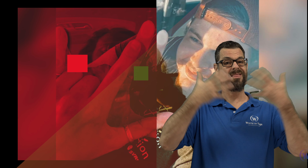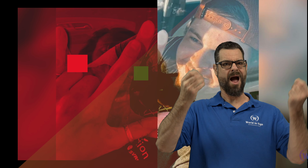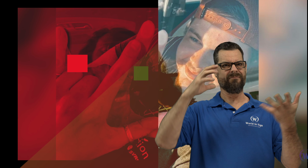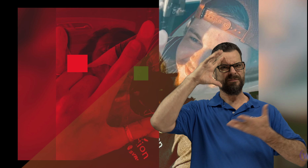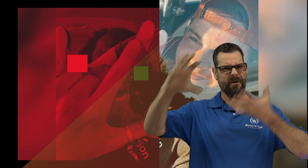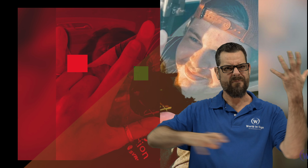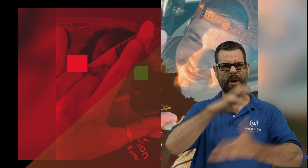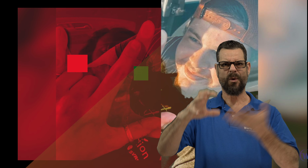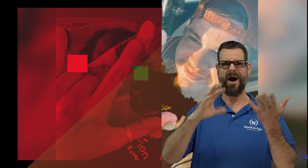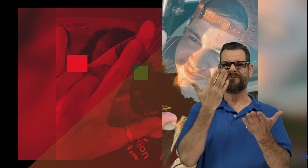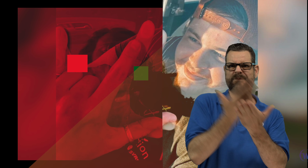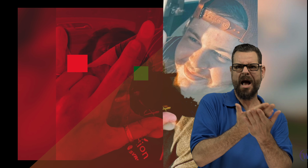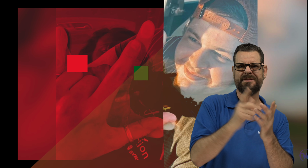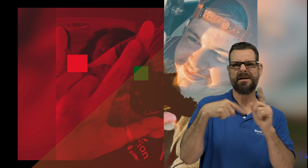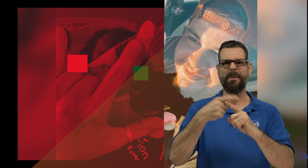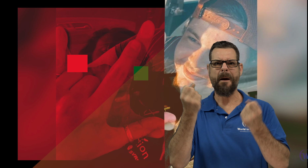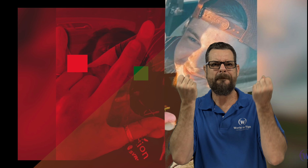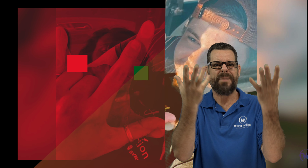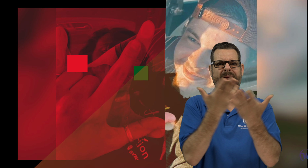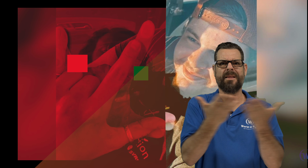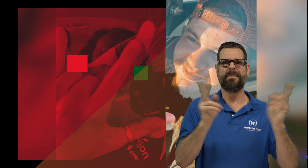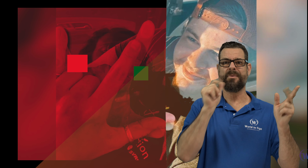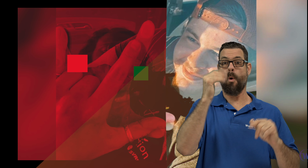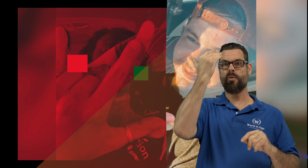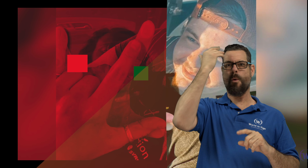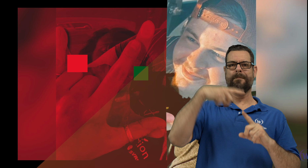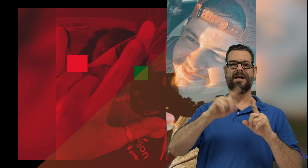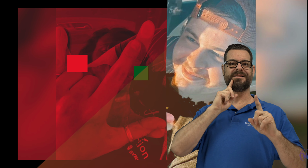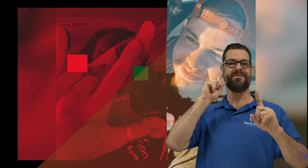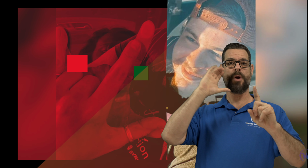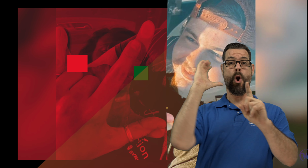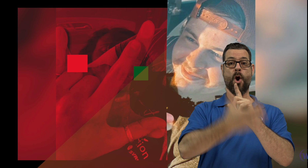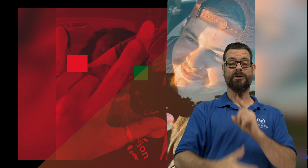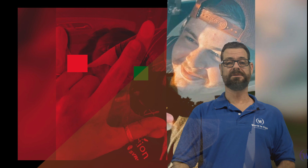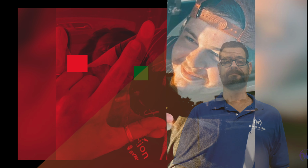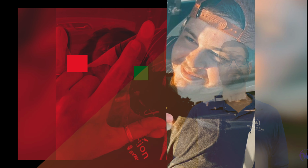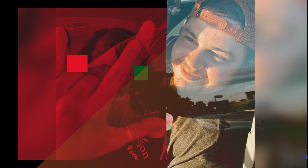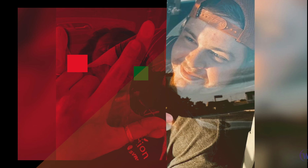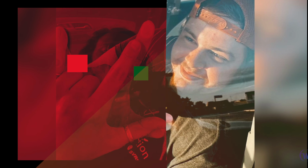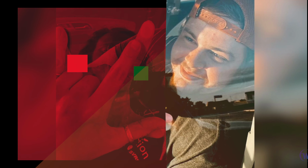There are a lot of misconceptions and many things that people don't know about deaf culture!